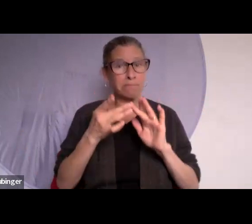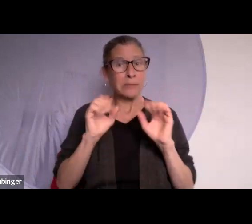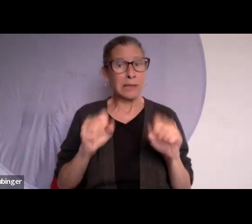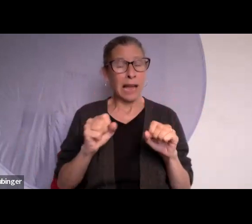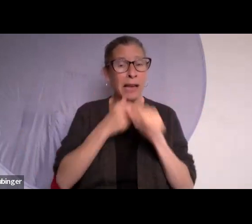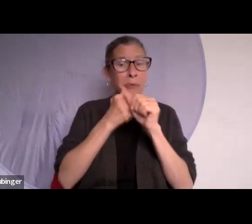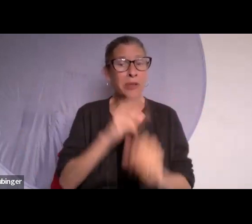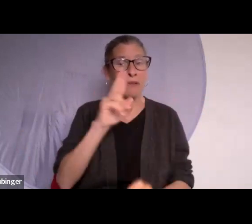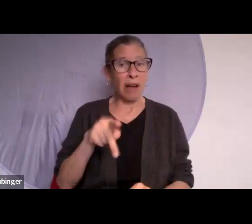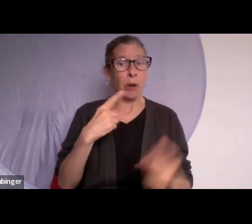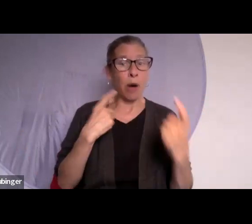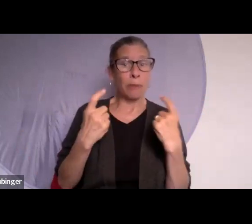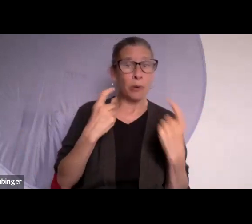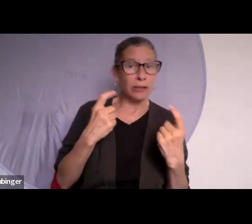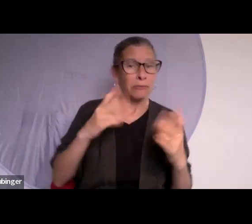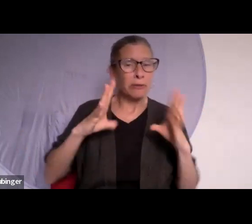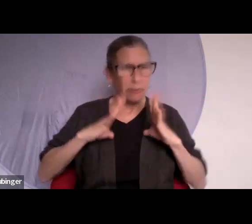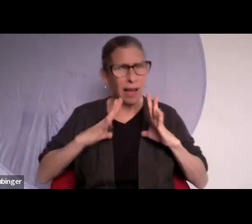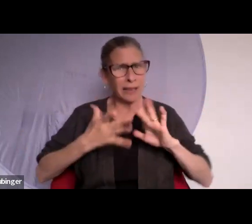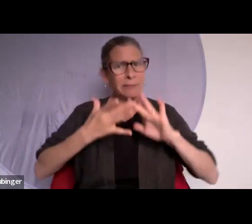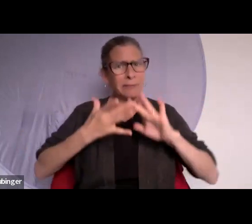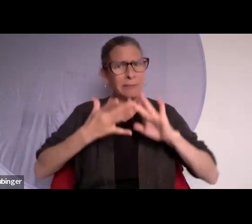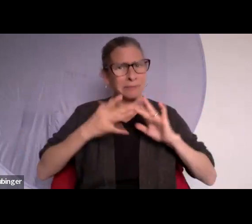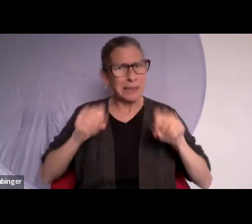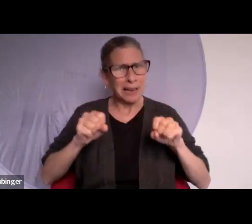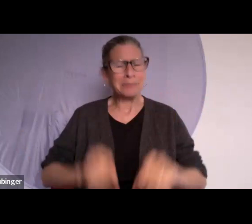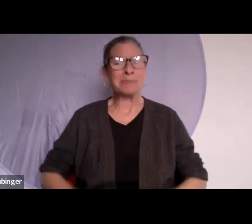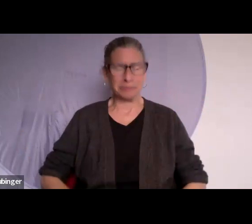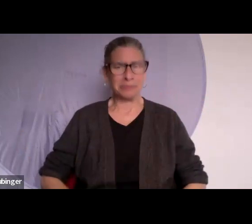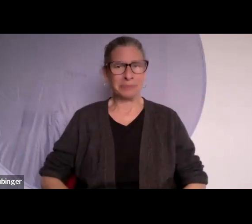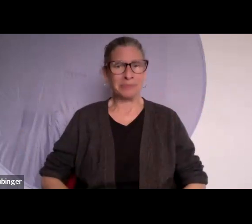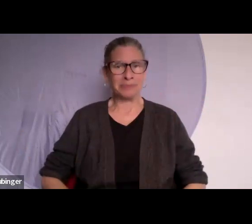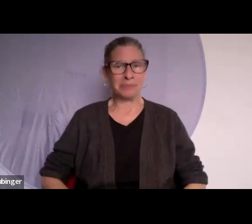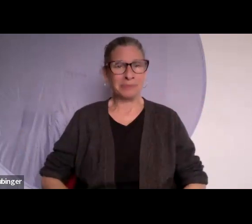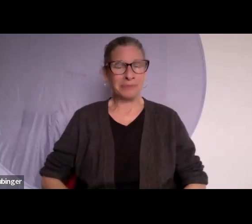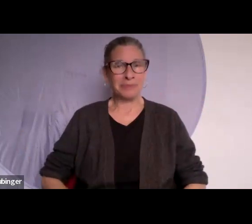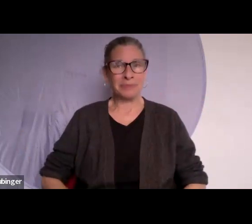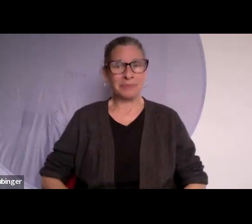questions or anything else, you can do that.